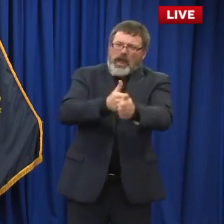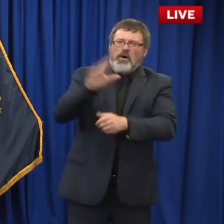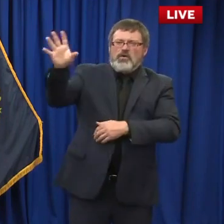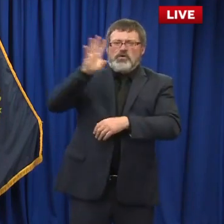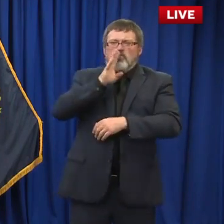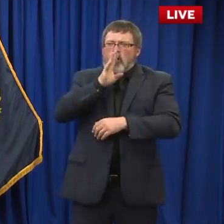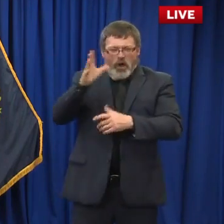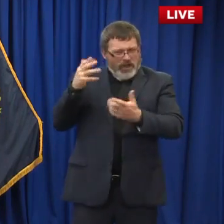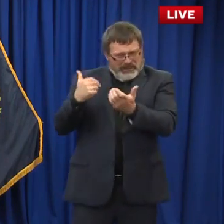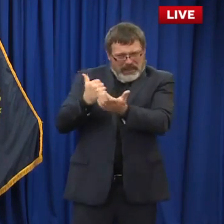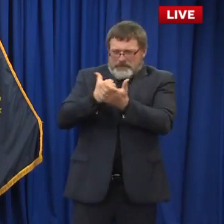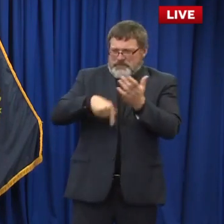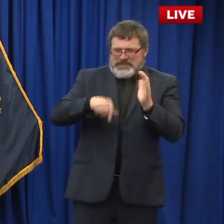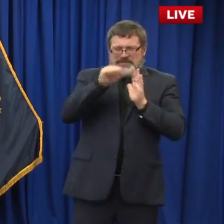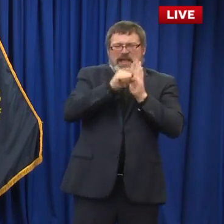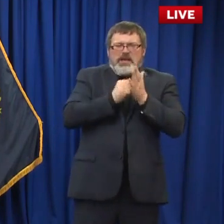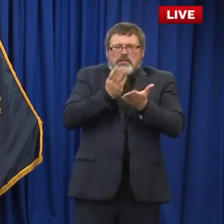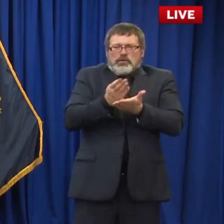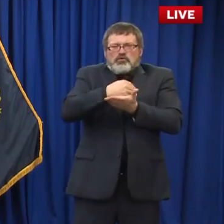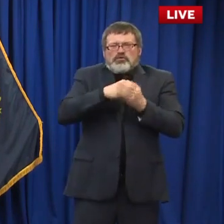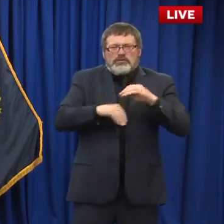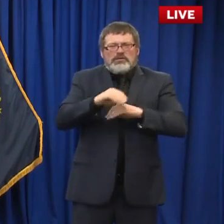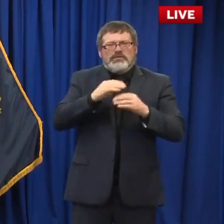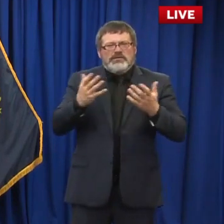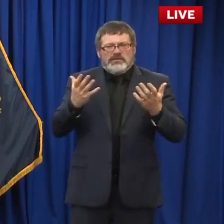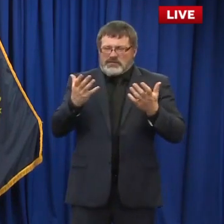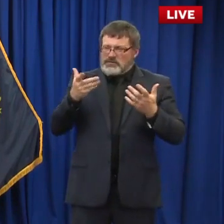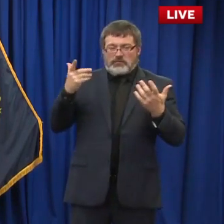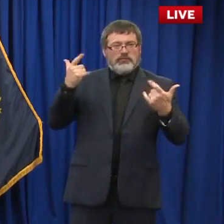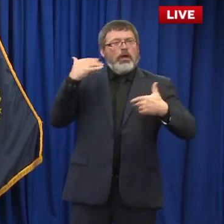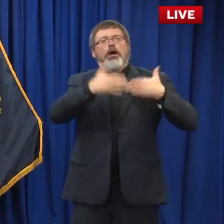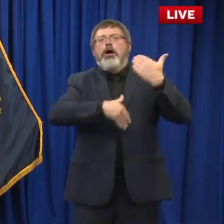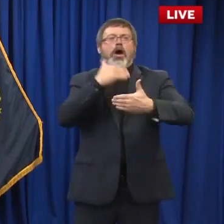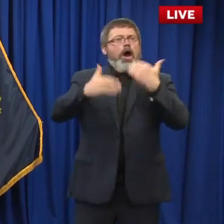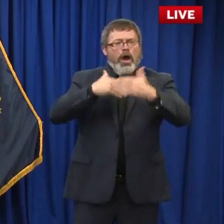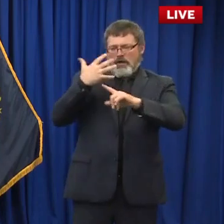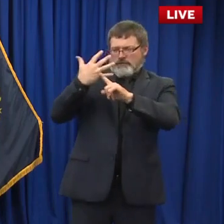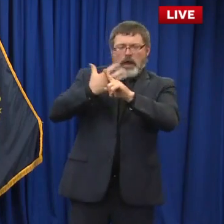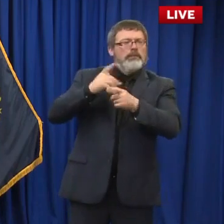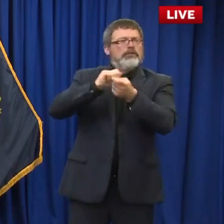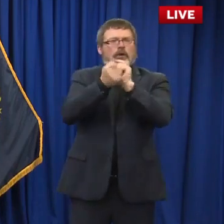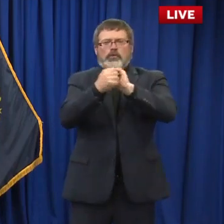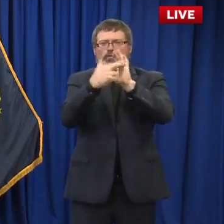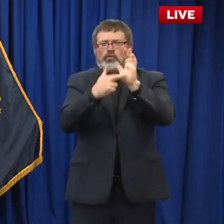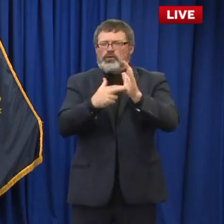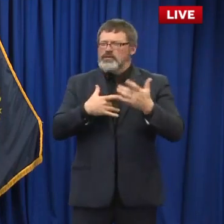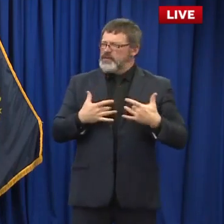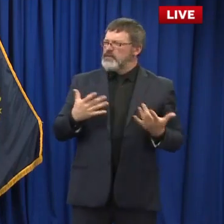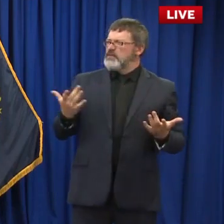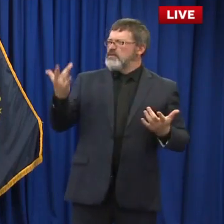WE DON'T NEED TRILLION OF DOLLARS, BUT SOME LEVEL OF FUNDING OF THE COMMITMENT THEY MADE TO STATEMENTS.